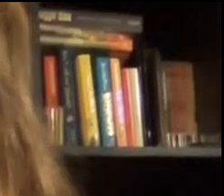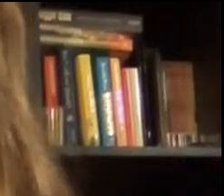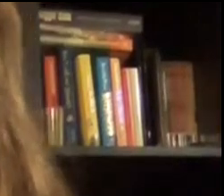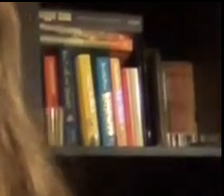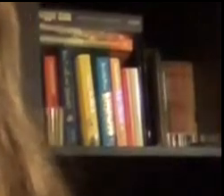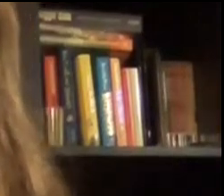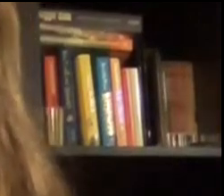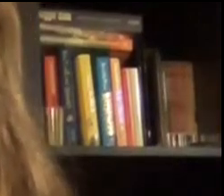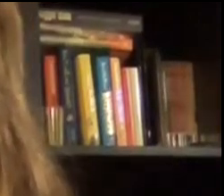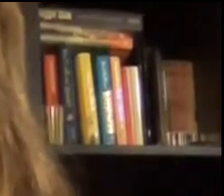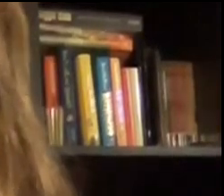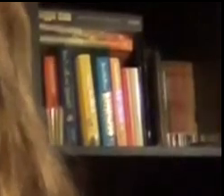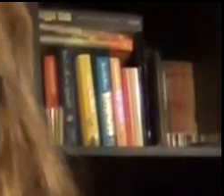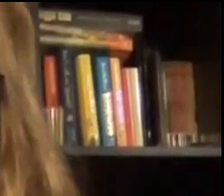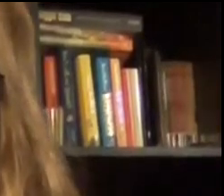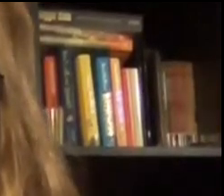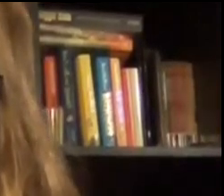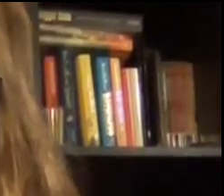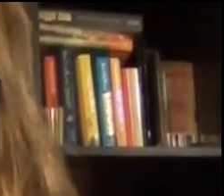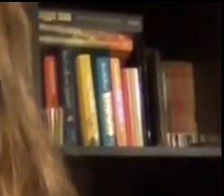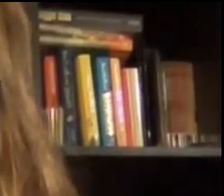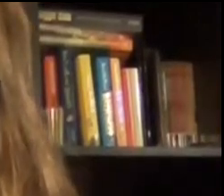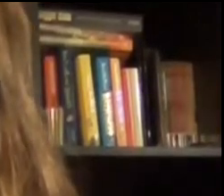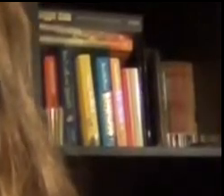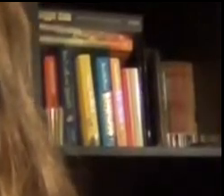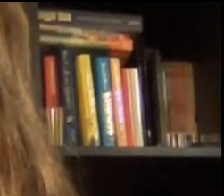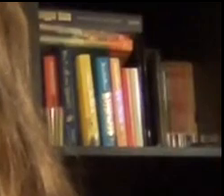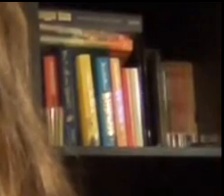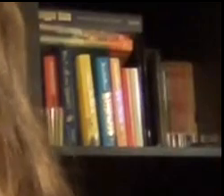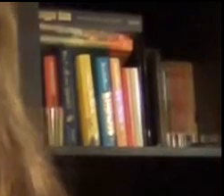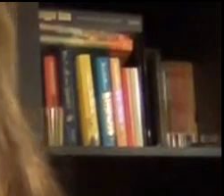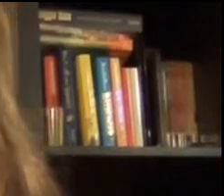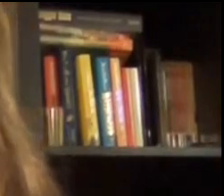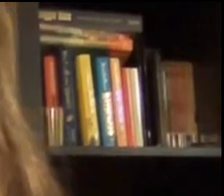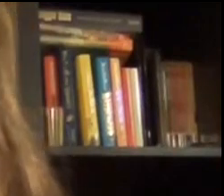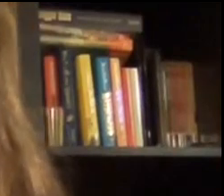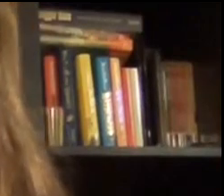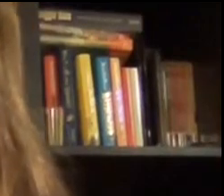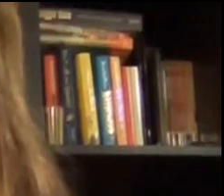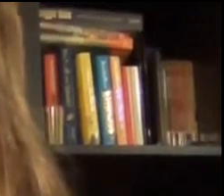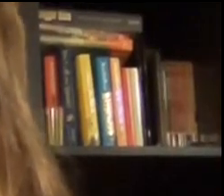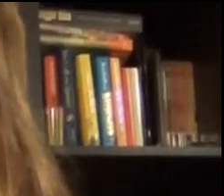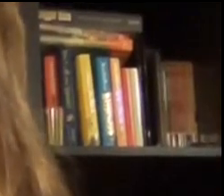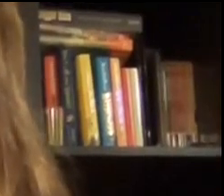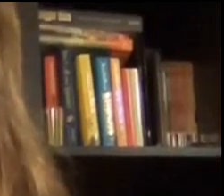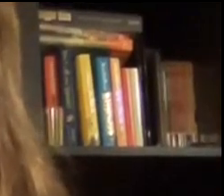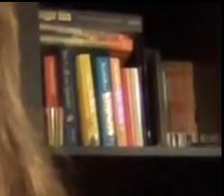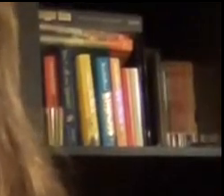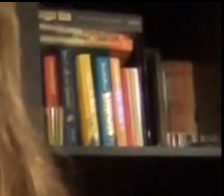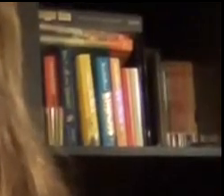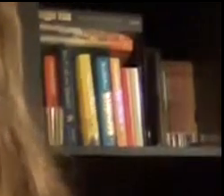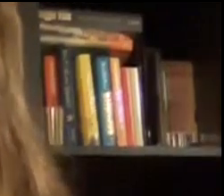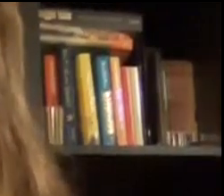Public sector is usually not in the best place to develop those very responsive, very individualized services